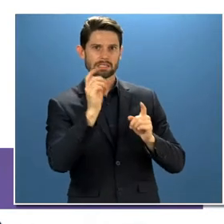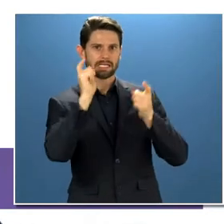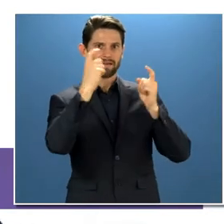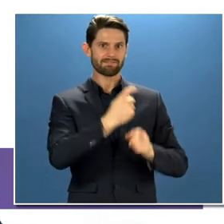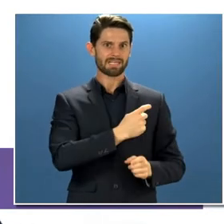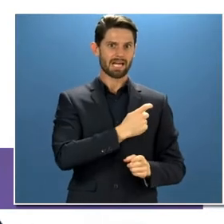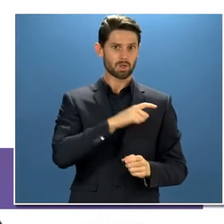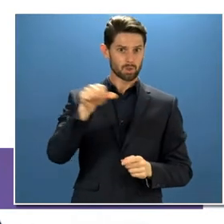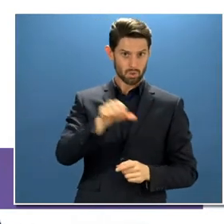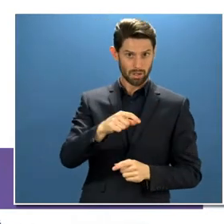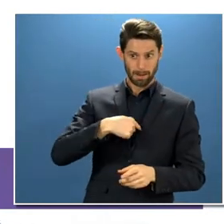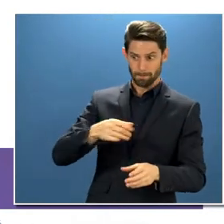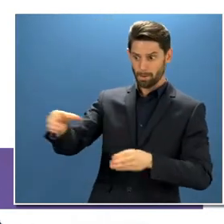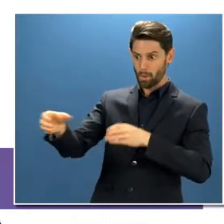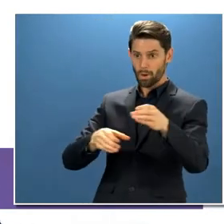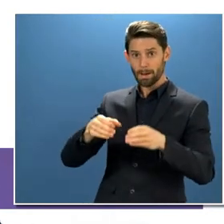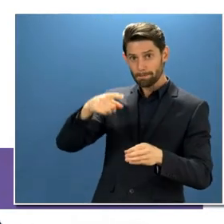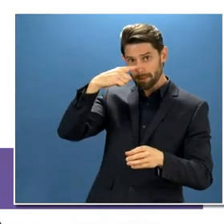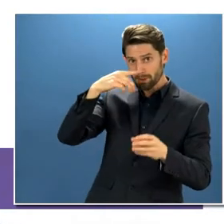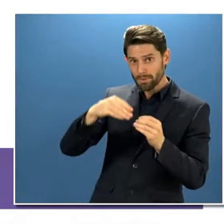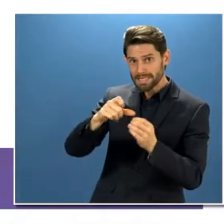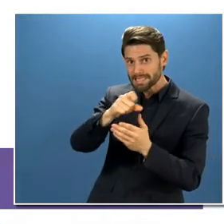a system where employment flourishes.